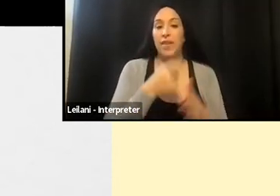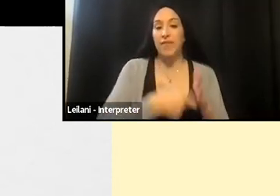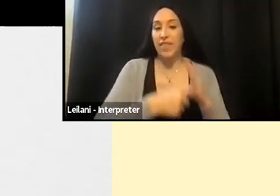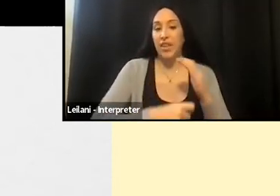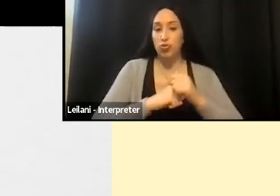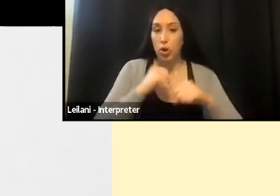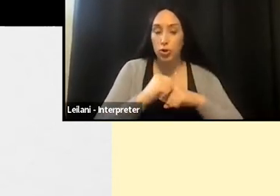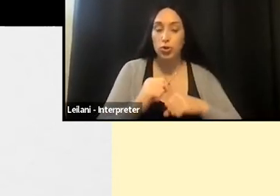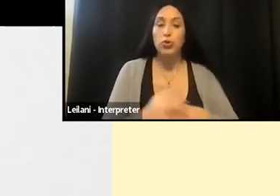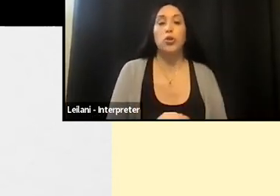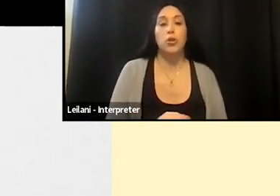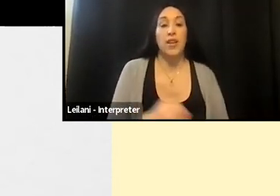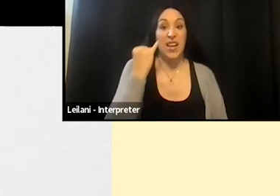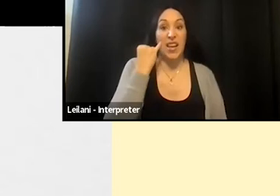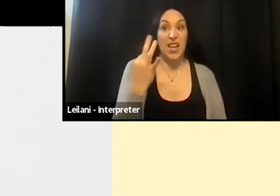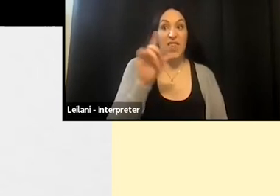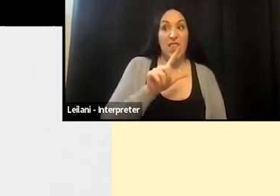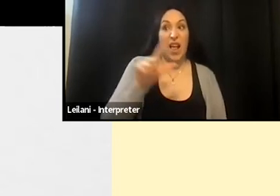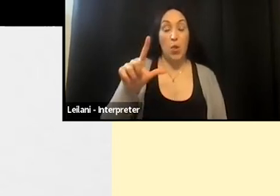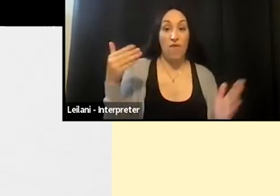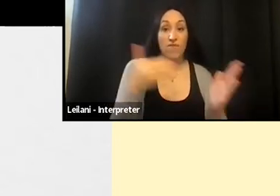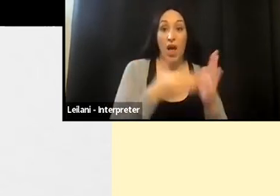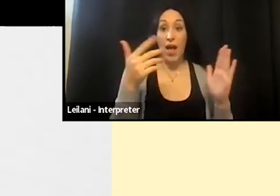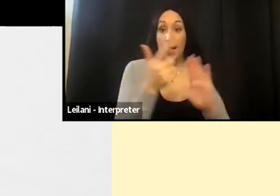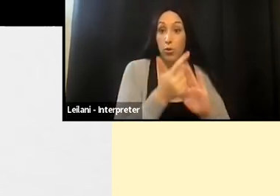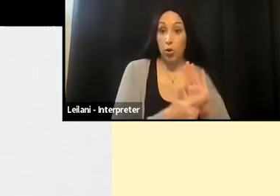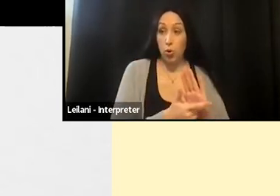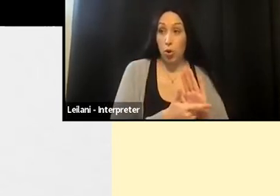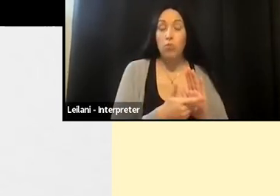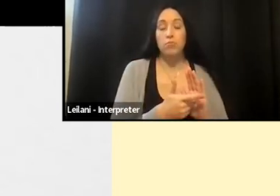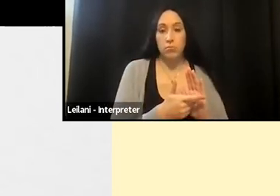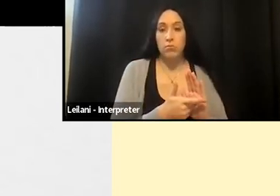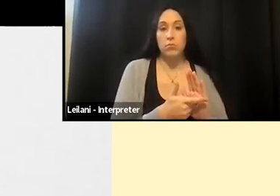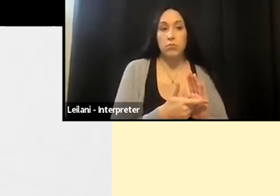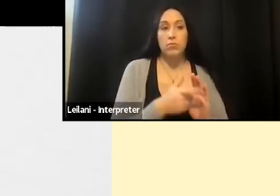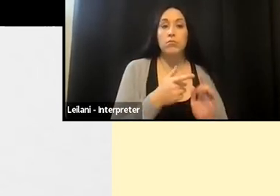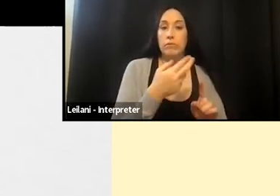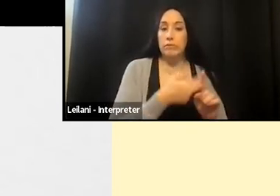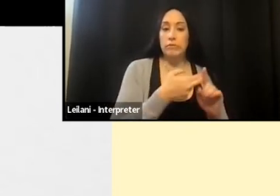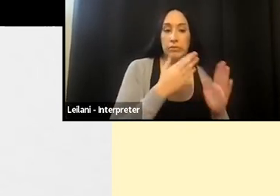and violate protections that the tenant can then find some recourse and if necessary,